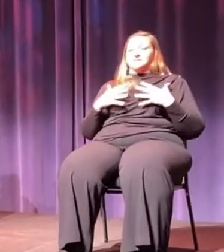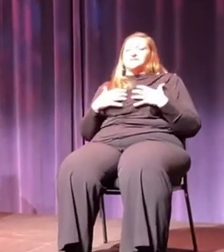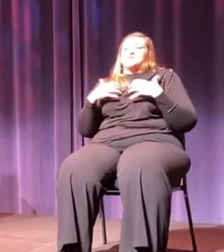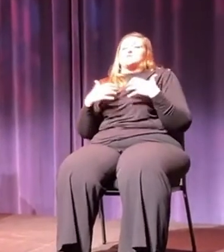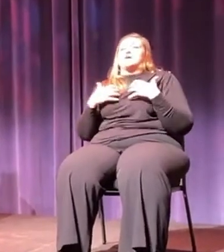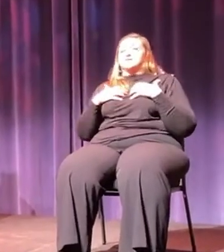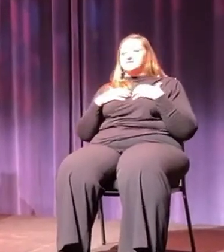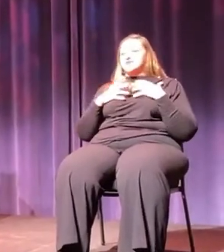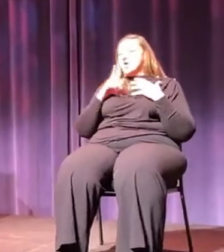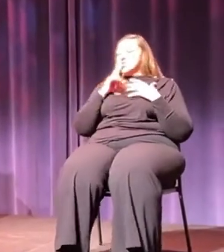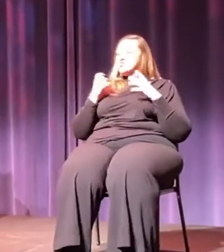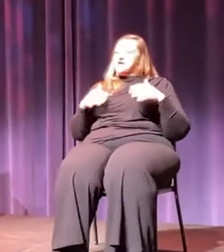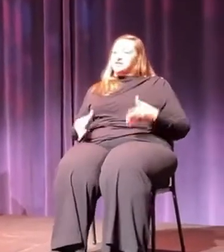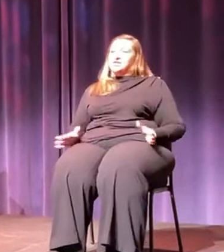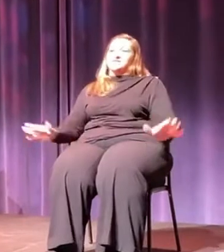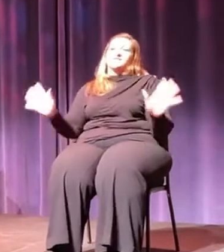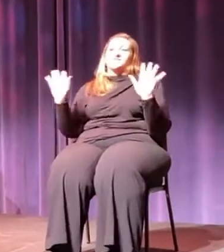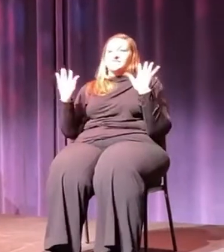Risen red dress, violet kiss, chest forbidden.